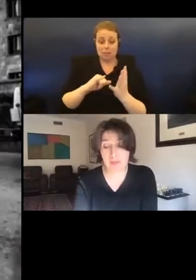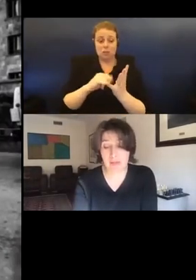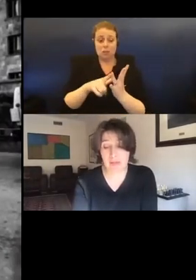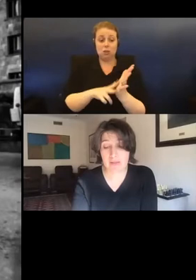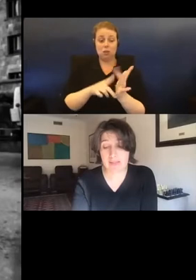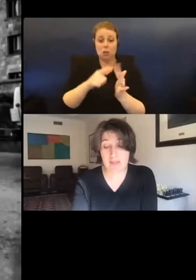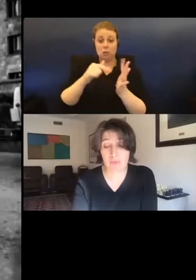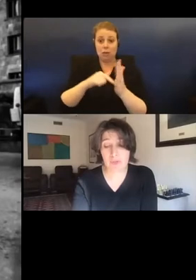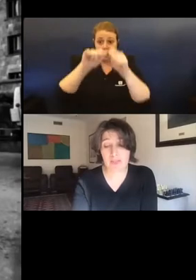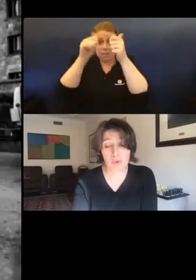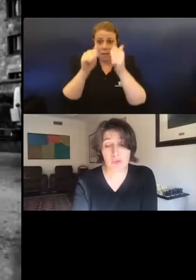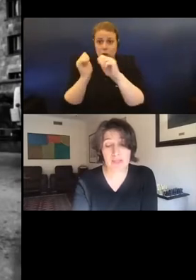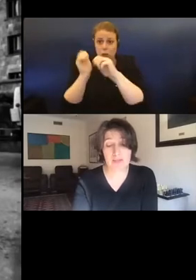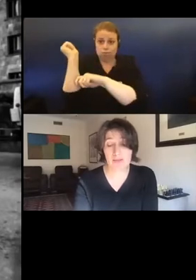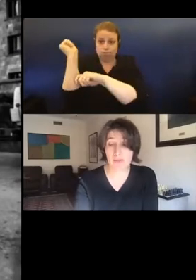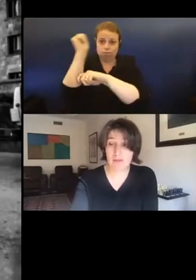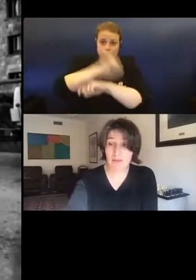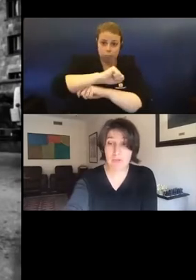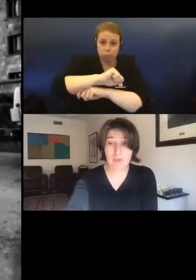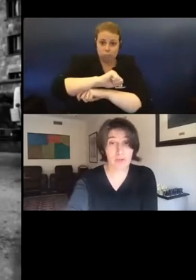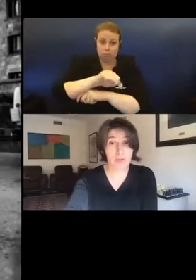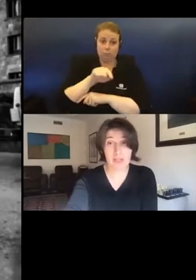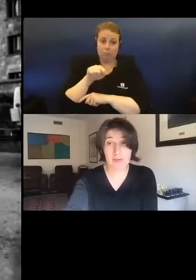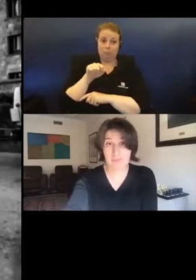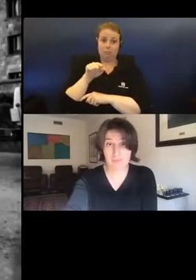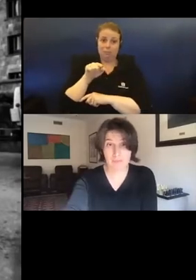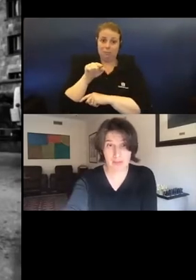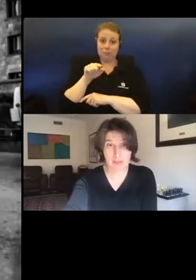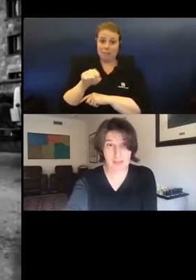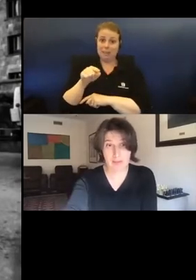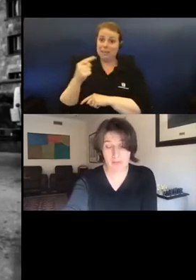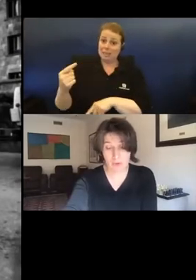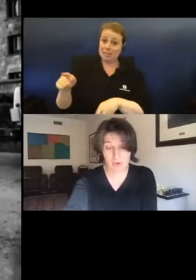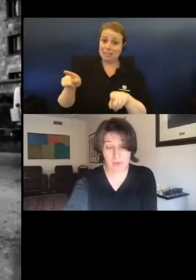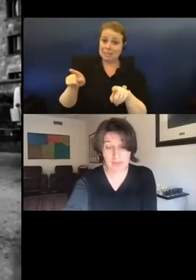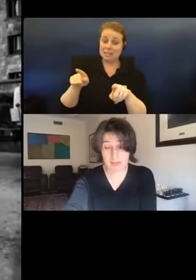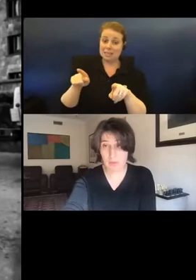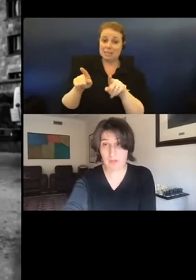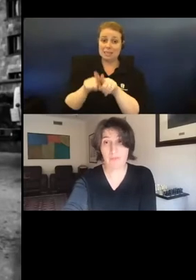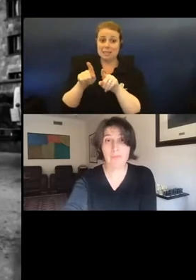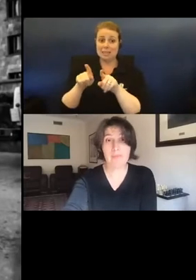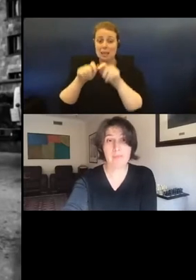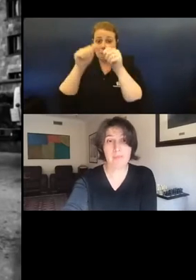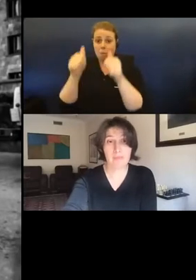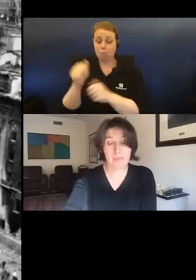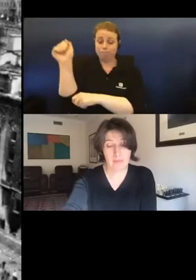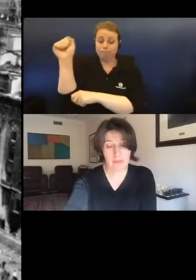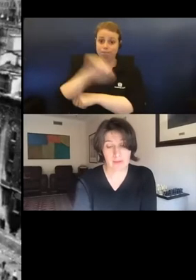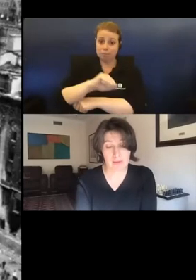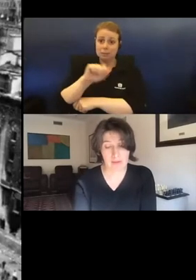these are the top religious monuments that we saw earlier lenin was toppled then as well